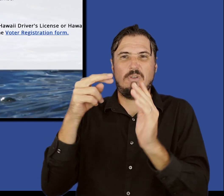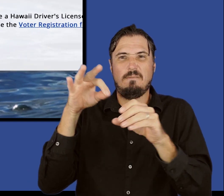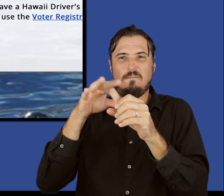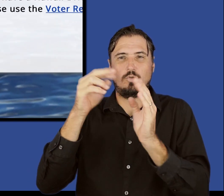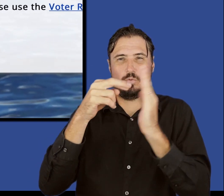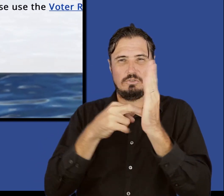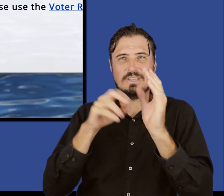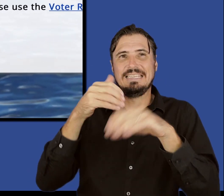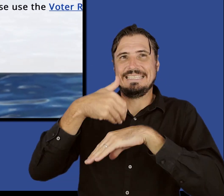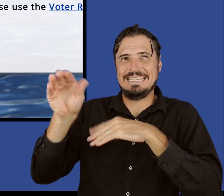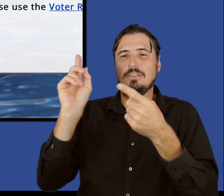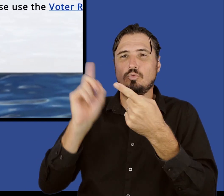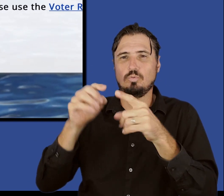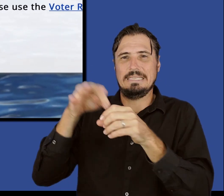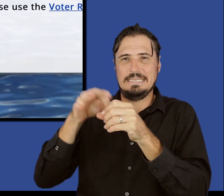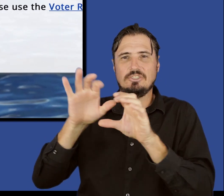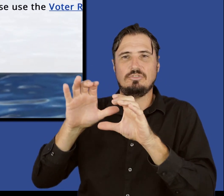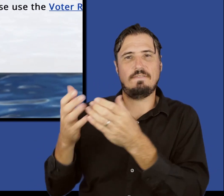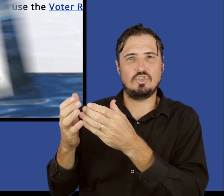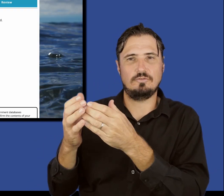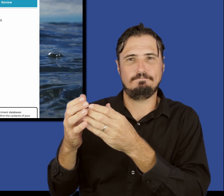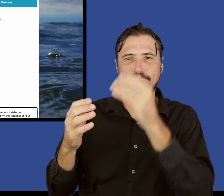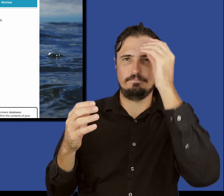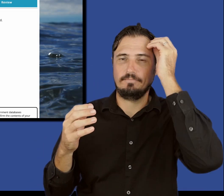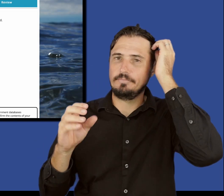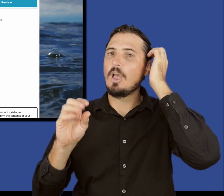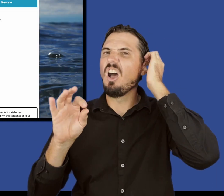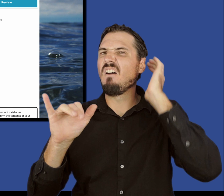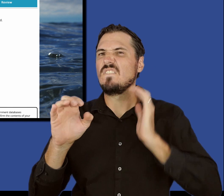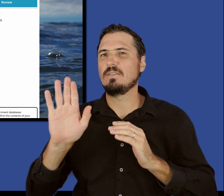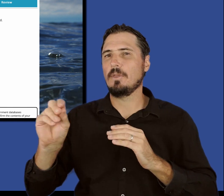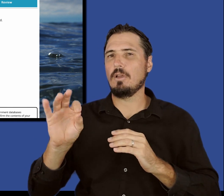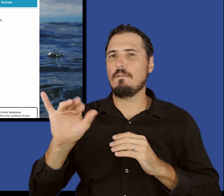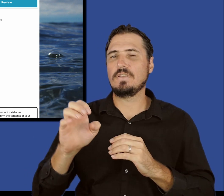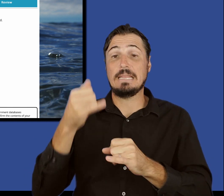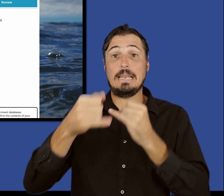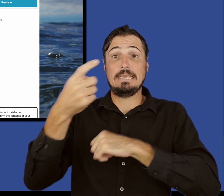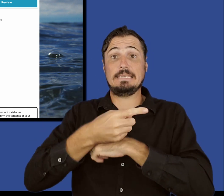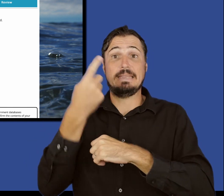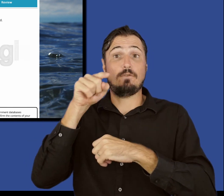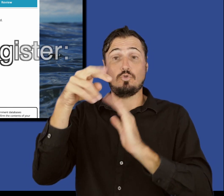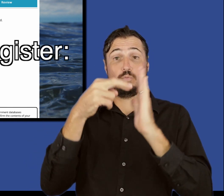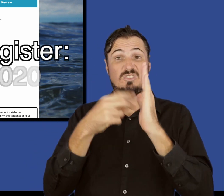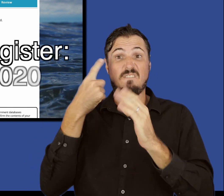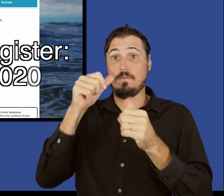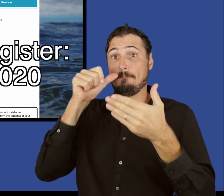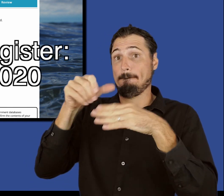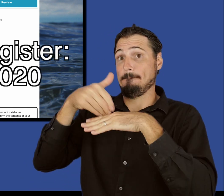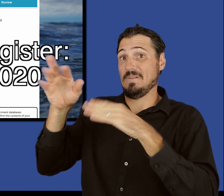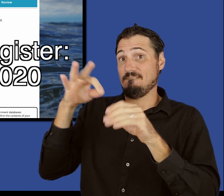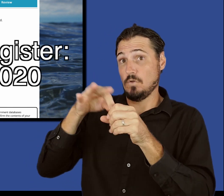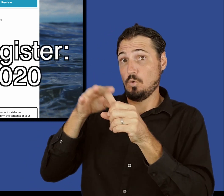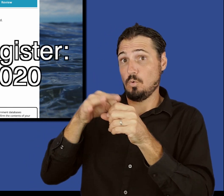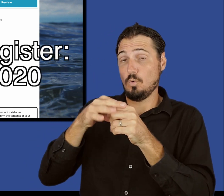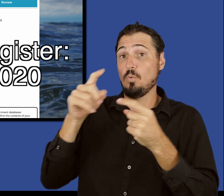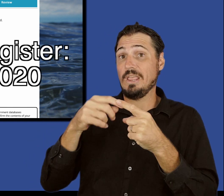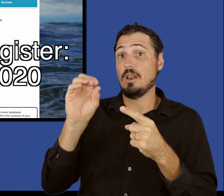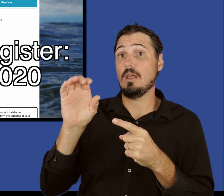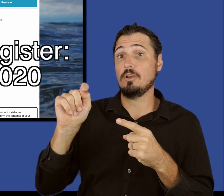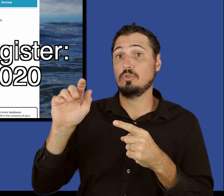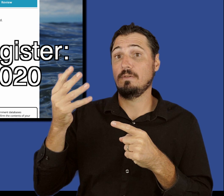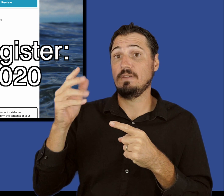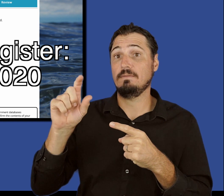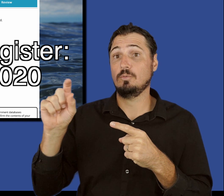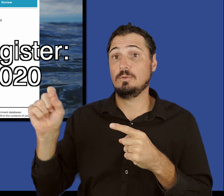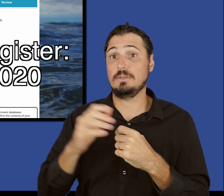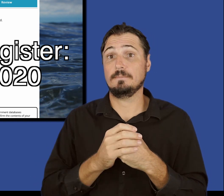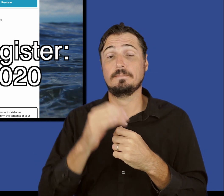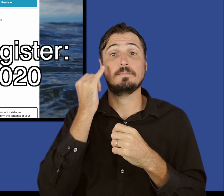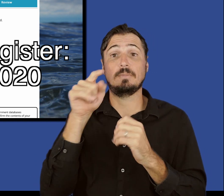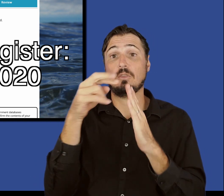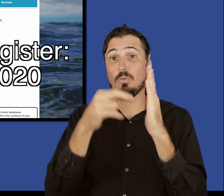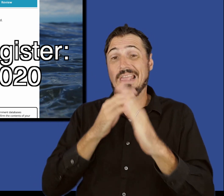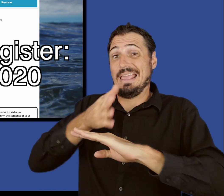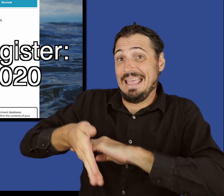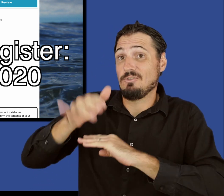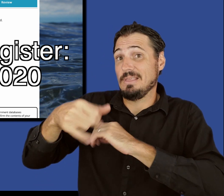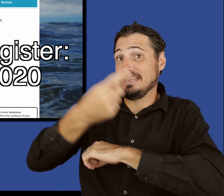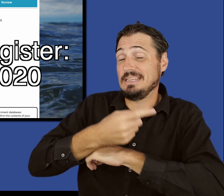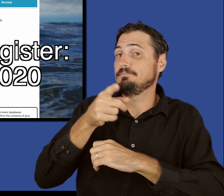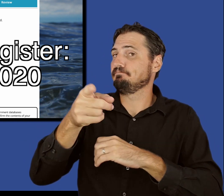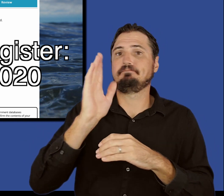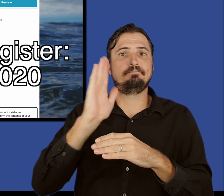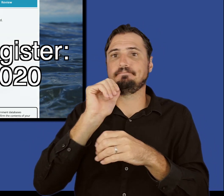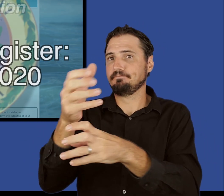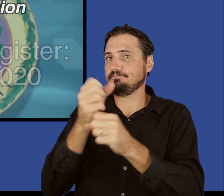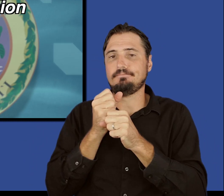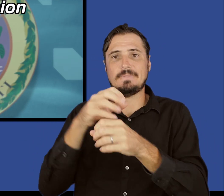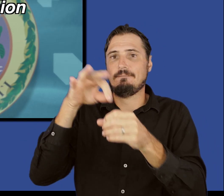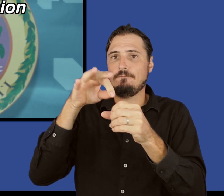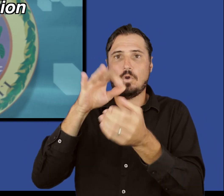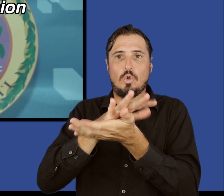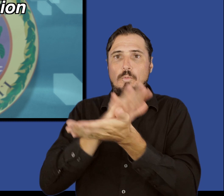The deadline to register to vote for the 2020 mail-in General Election is October 5, 2020. If you register after that date, you will not receive a ballot by mail and must appear in-person at the voter